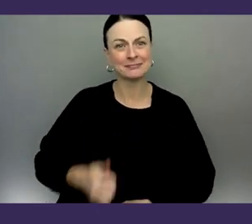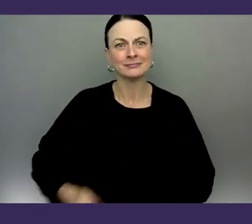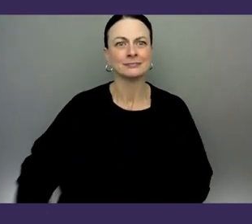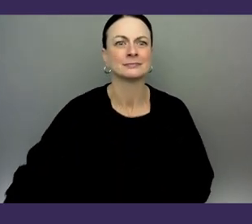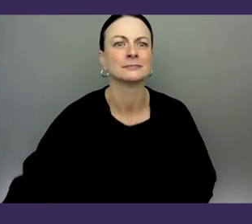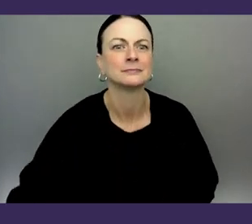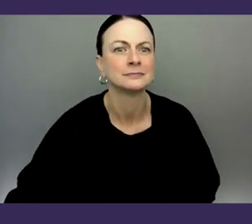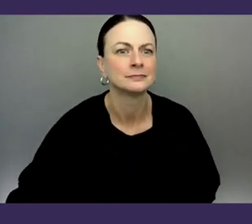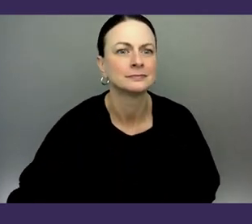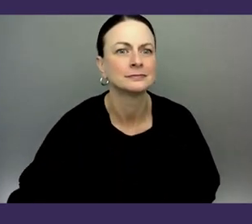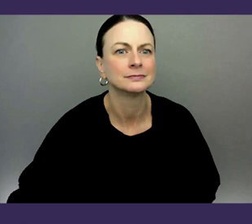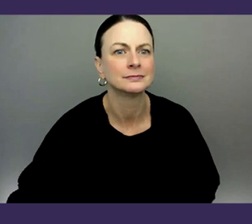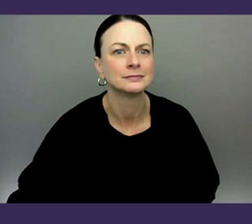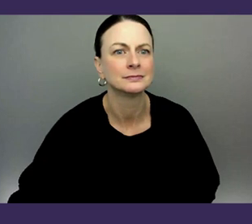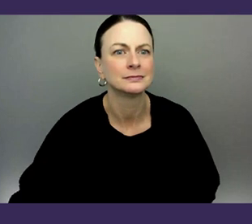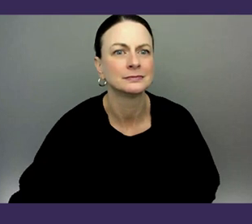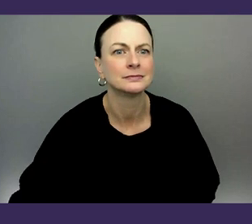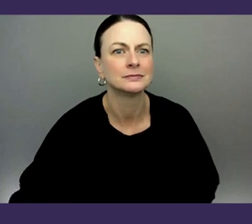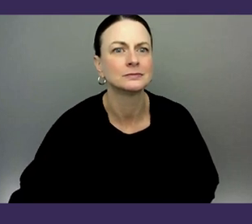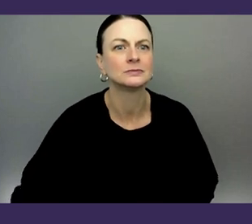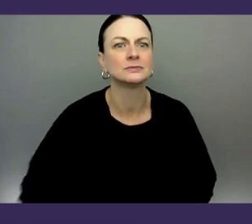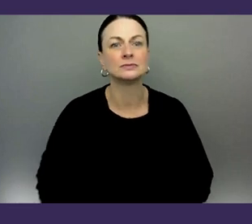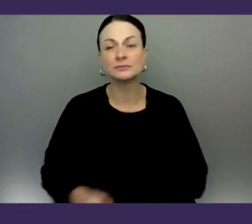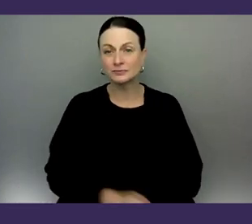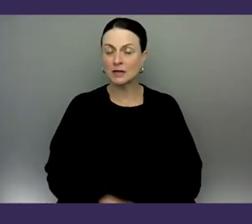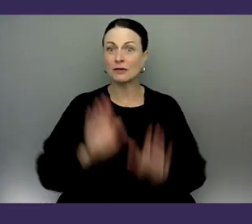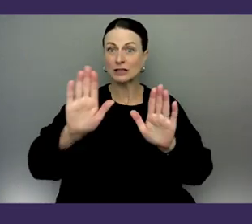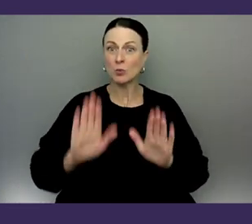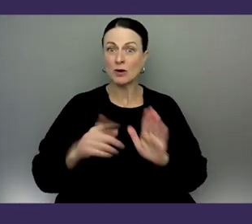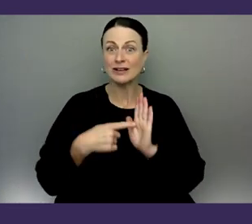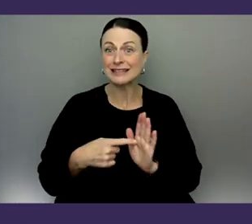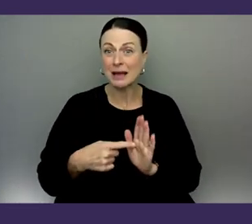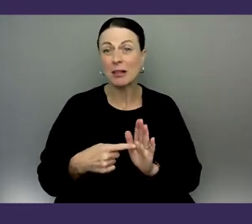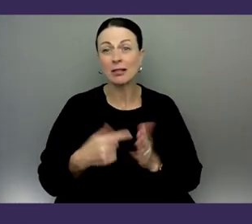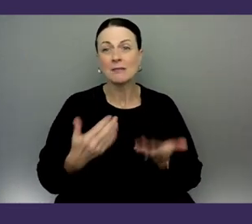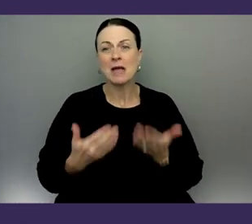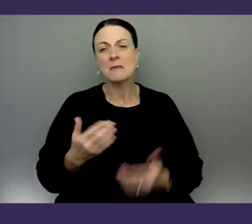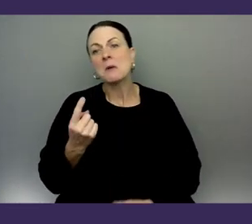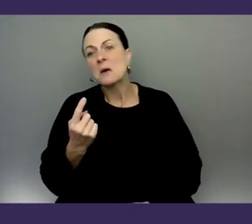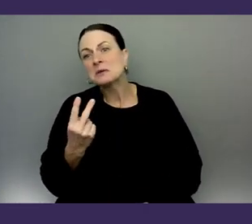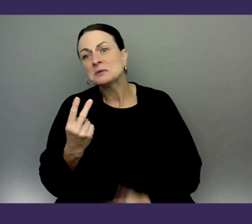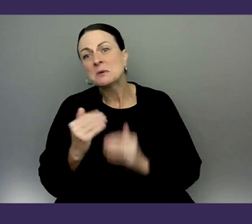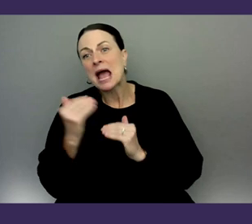Yeah, that's a great example of maybe just a couple extra steps in communication